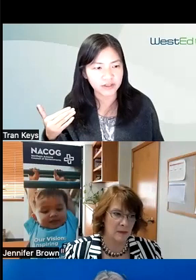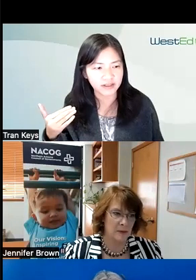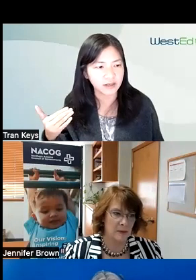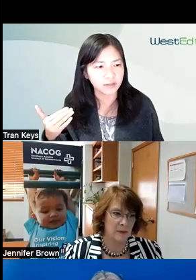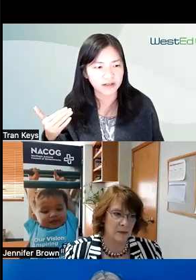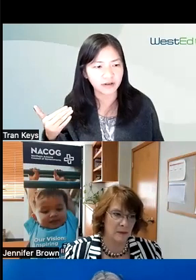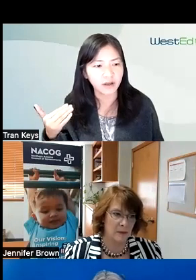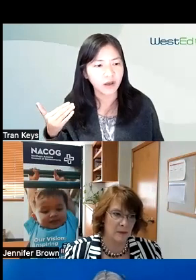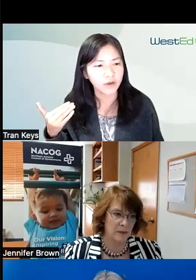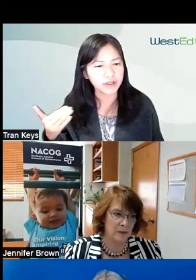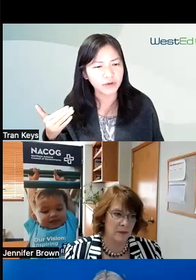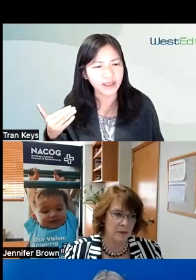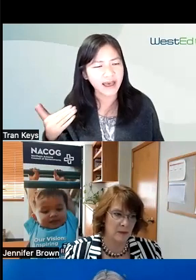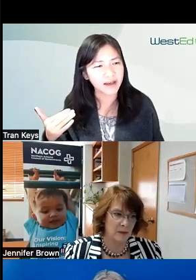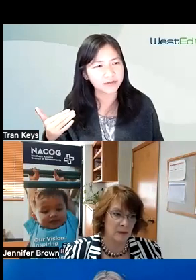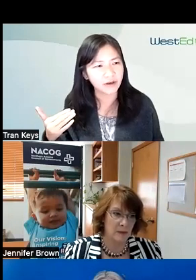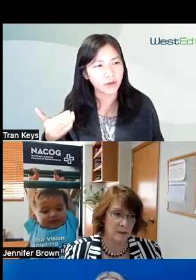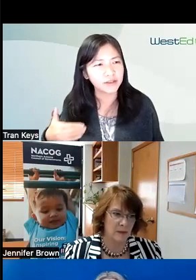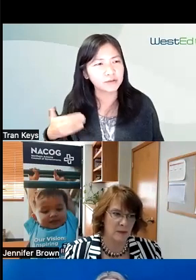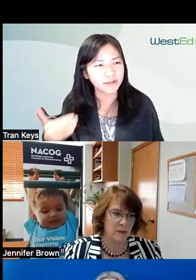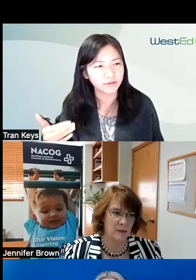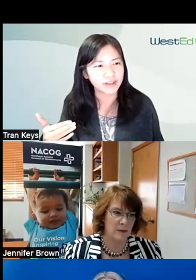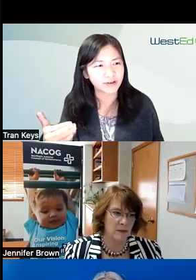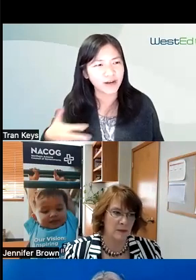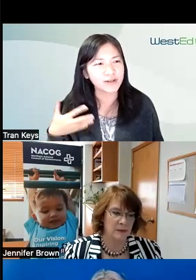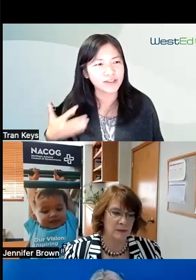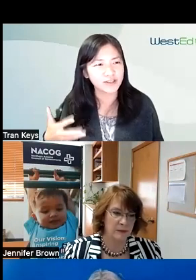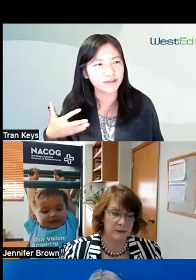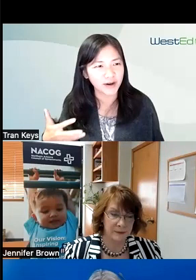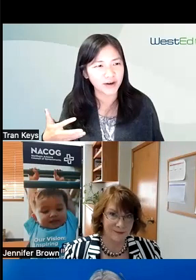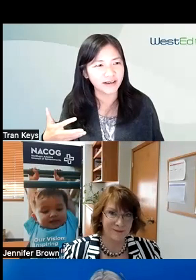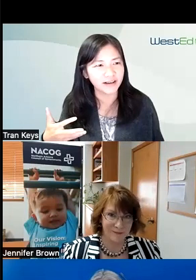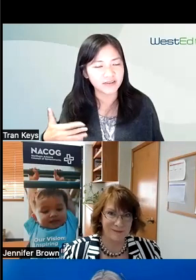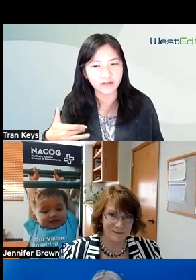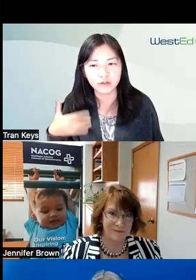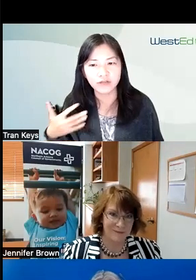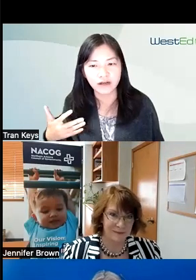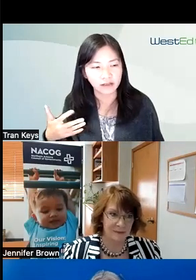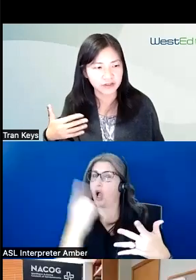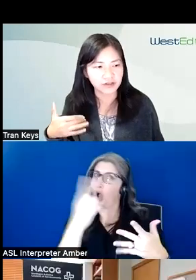to the third one, which is, again, back to the: What do you already have? What can you leverage? Always start there instead of new data collection.